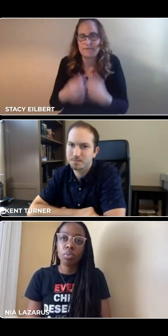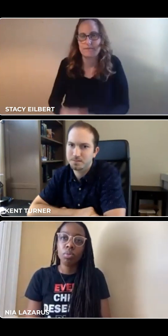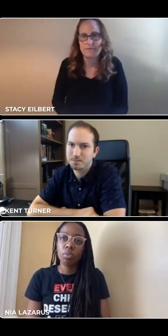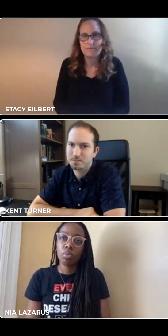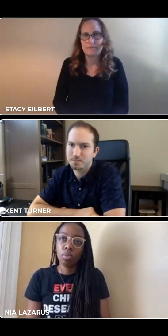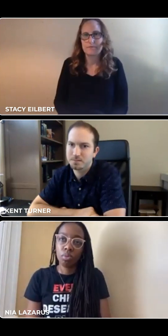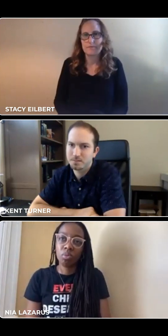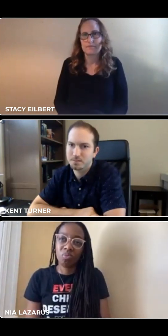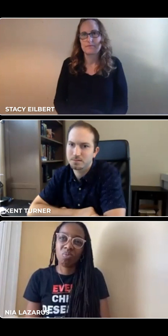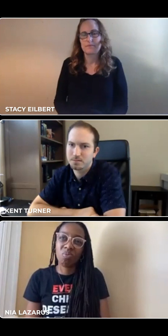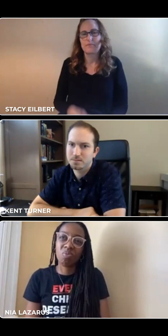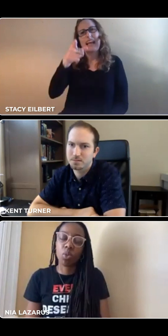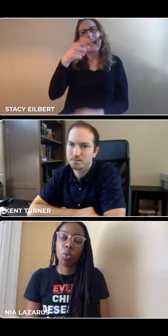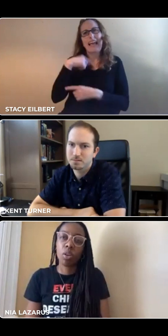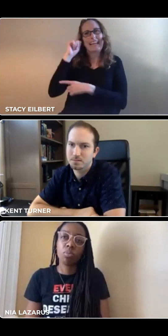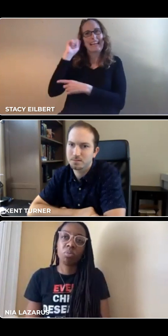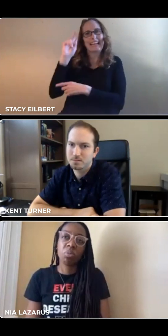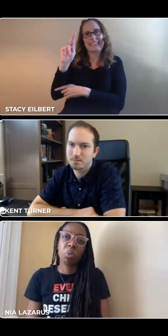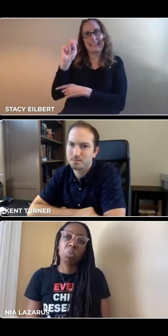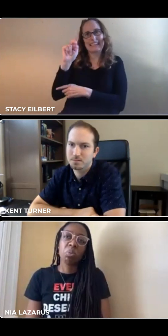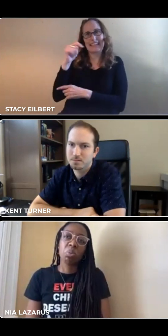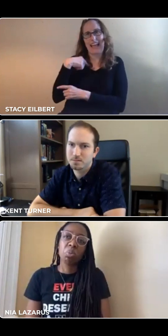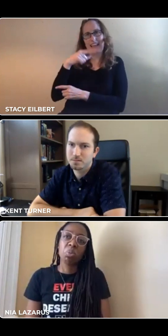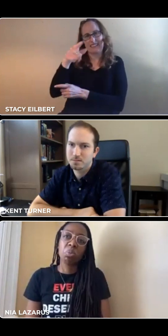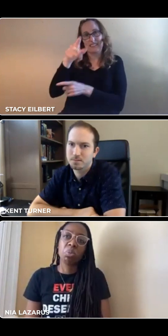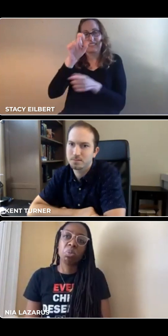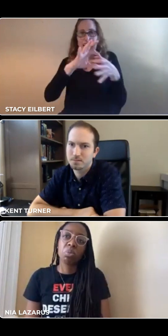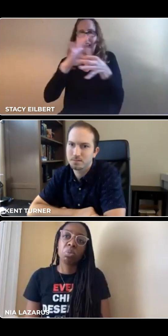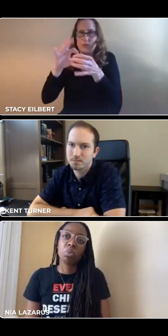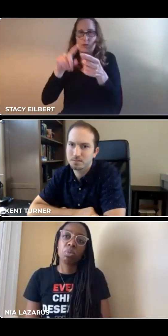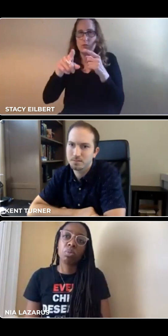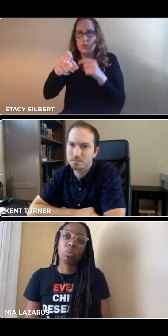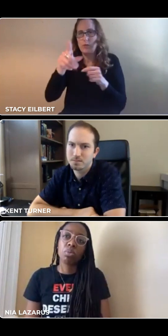your students. If you're not able to connect with your students, what can you do?